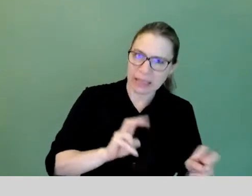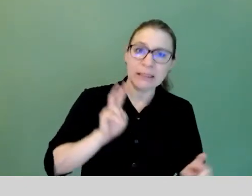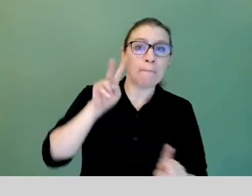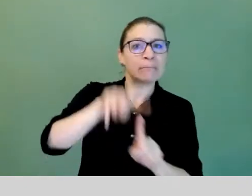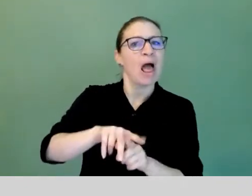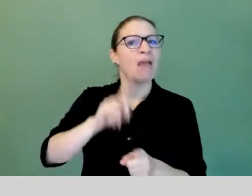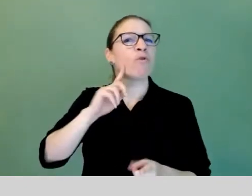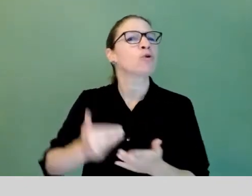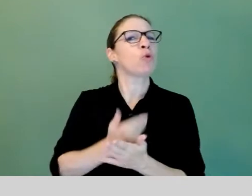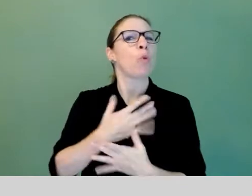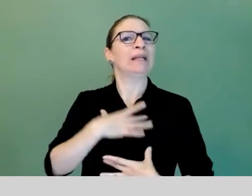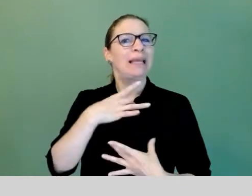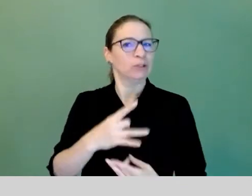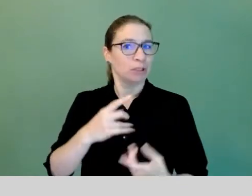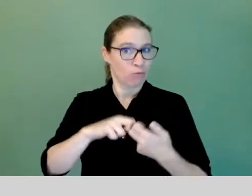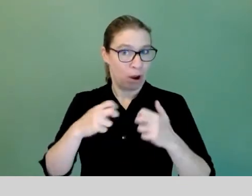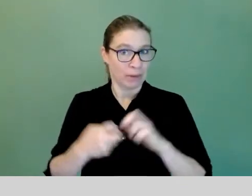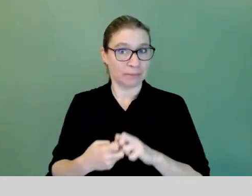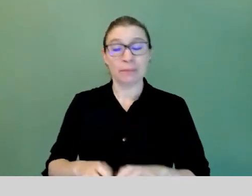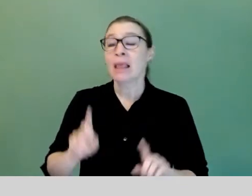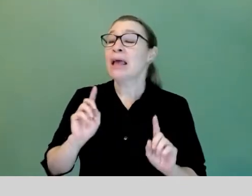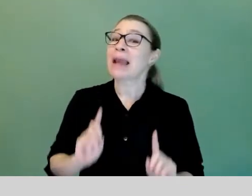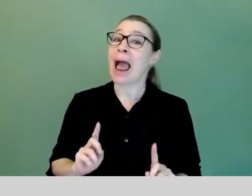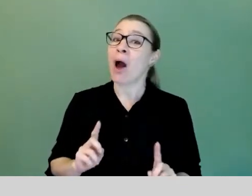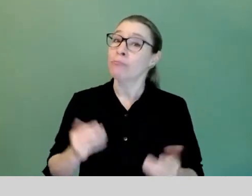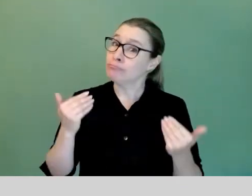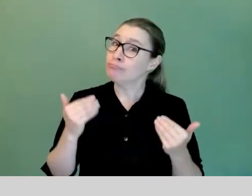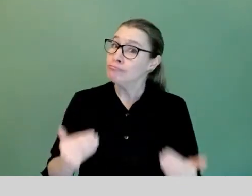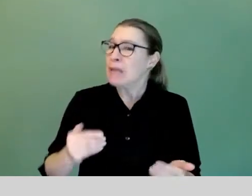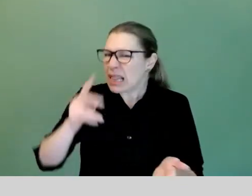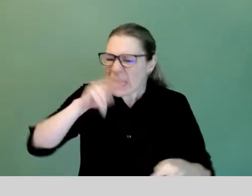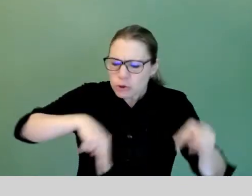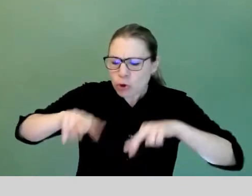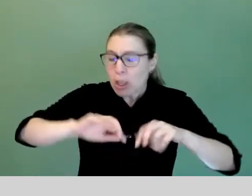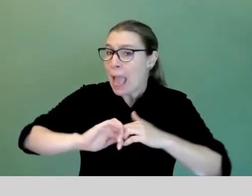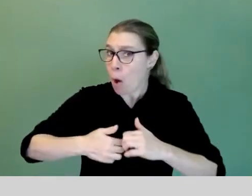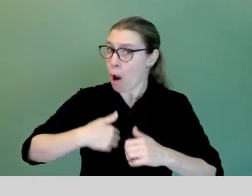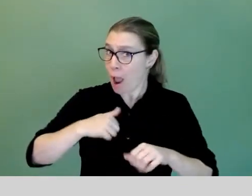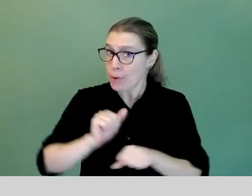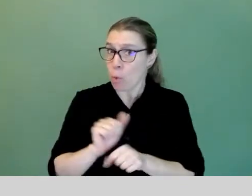to new and interesting problems. Now let's take a few minutes to check out